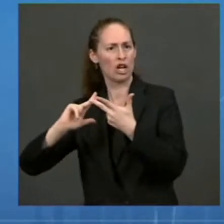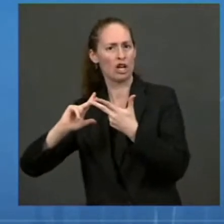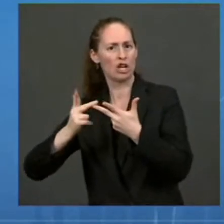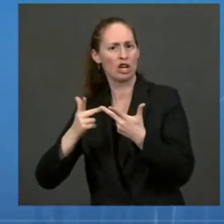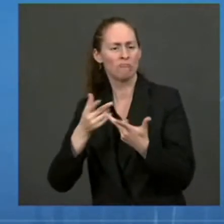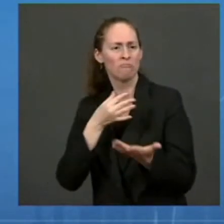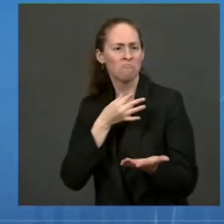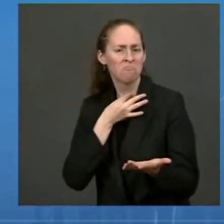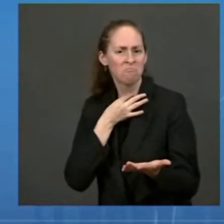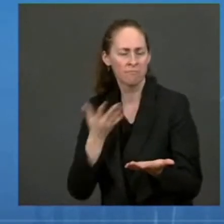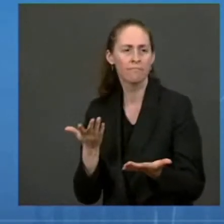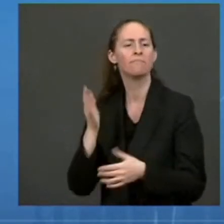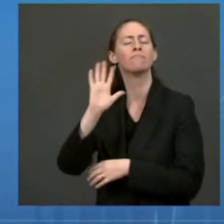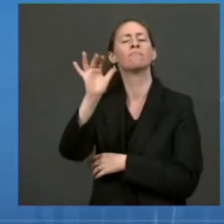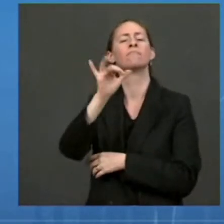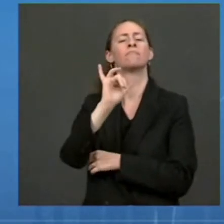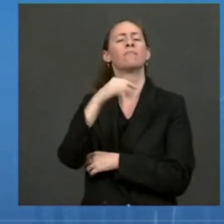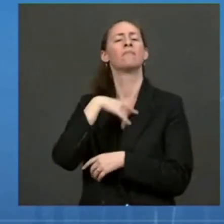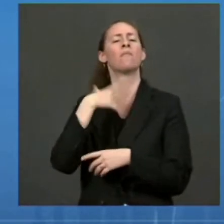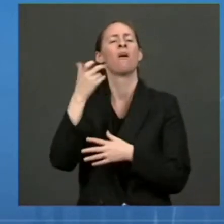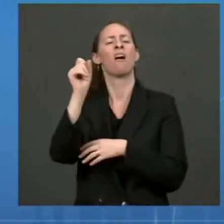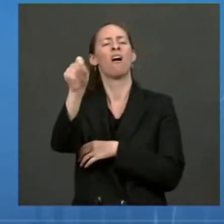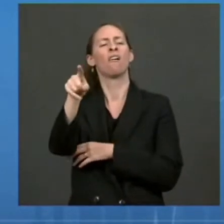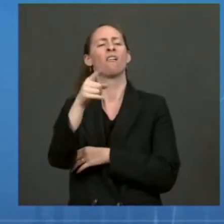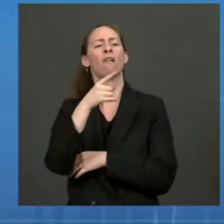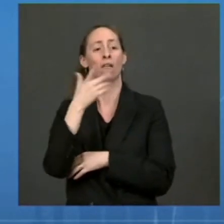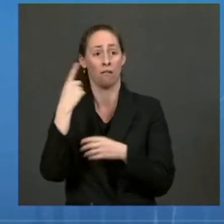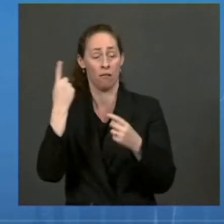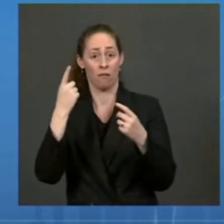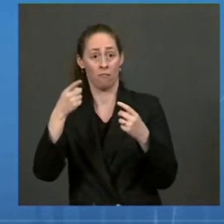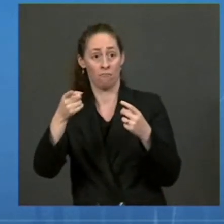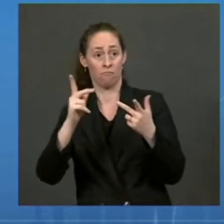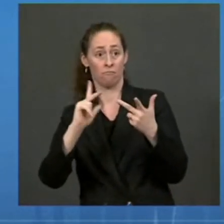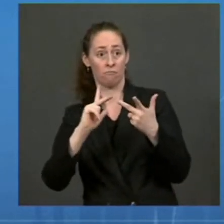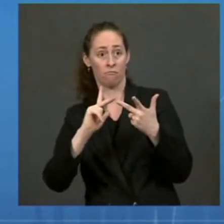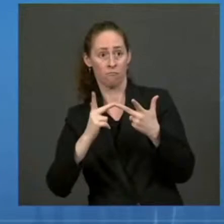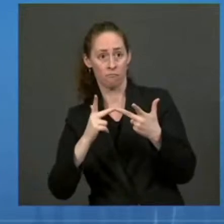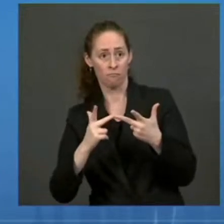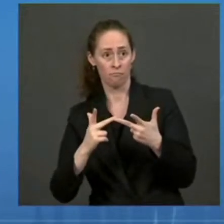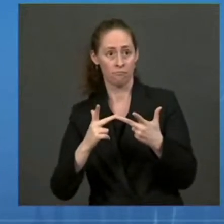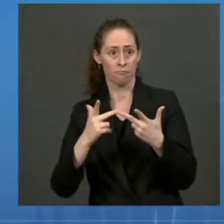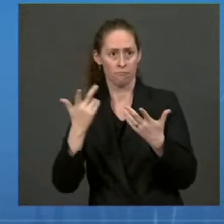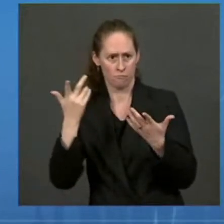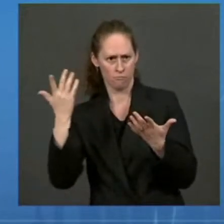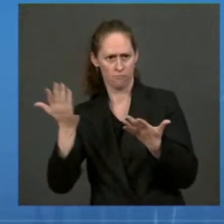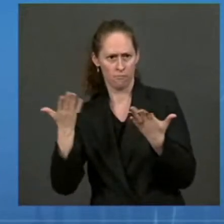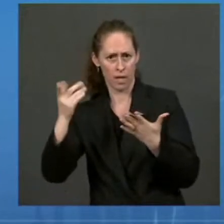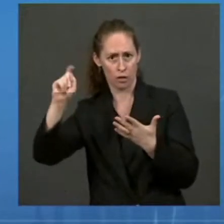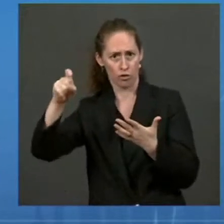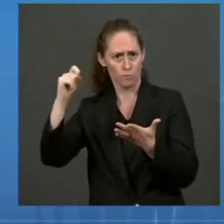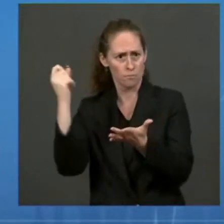TO USE FOR BOOSTER SHOTS IN THE U.S.? WHAT IS THE CURRENT U.S. STOCKPILE?